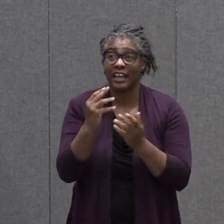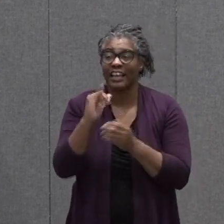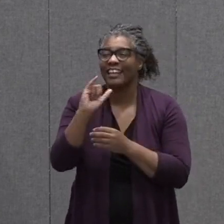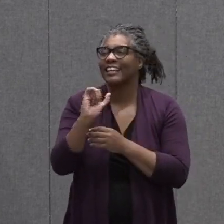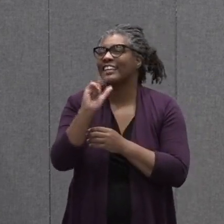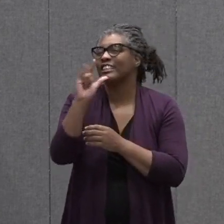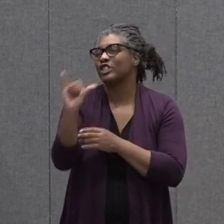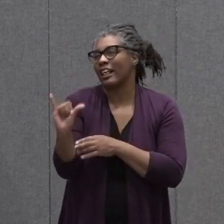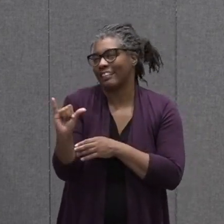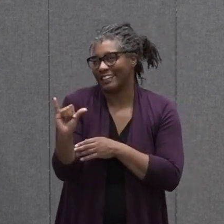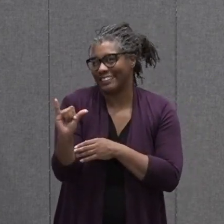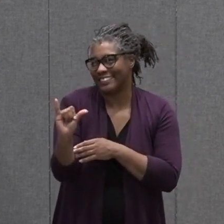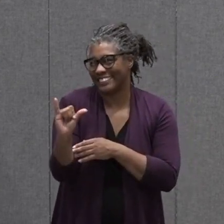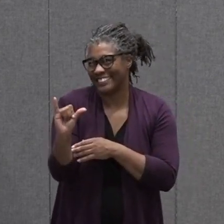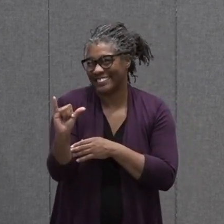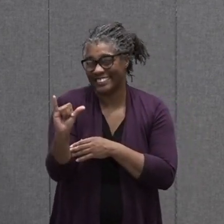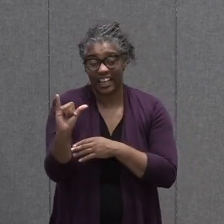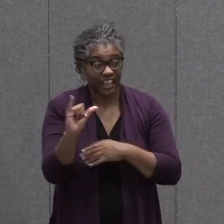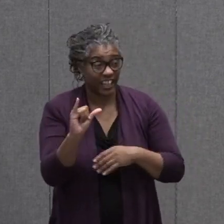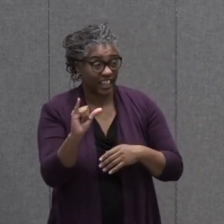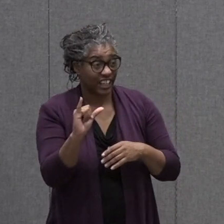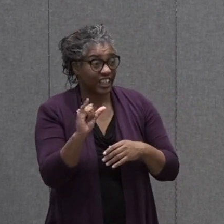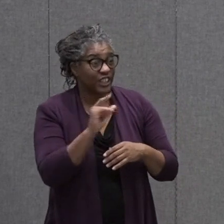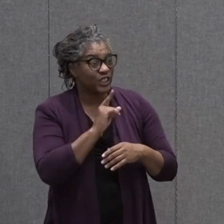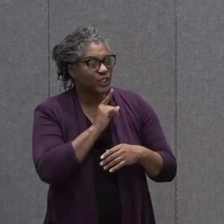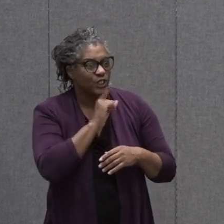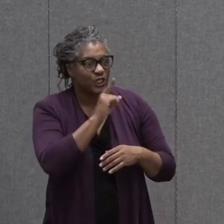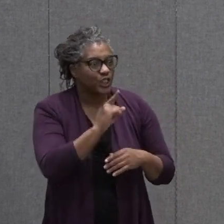Sure, I'll be your friend," said Jelly.